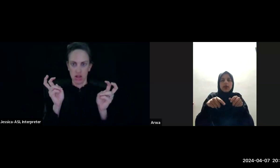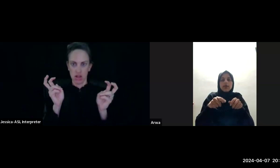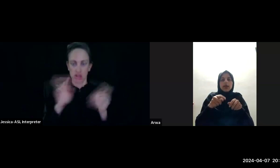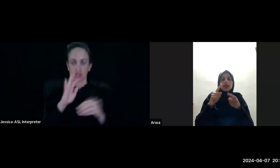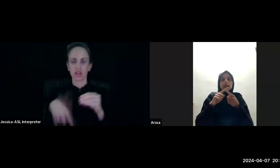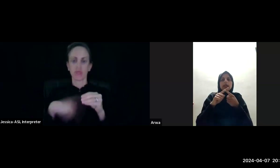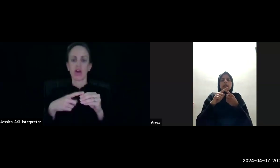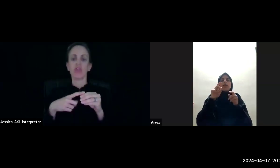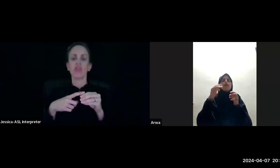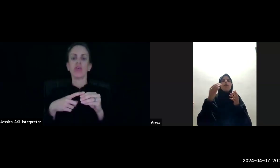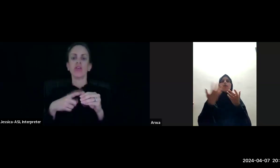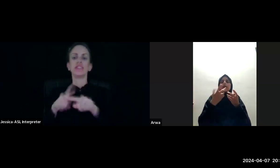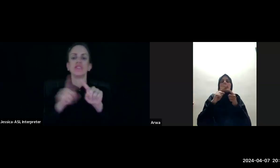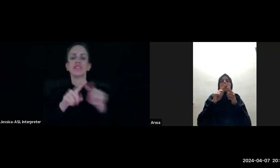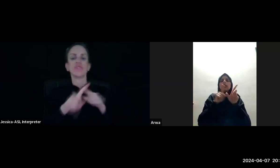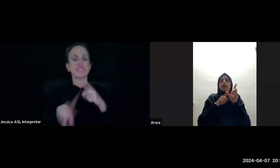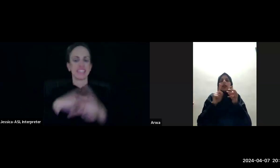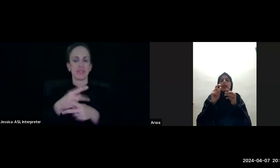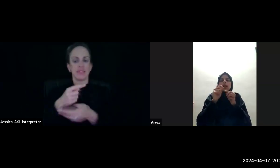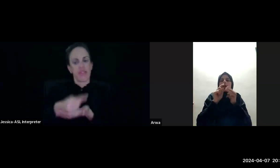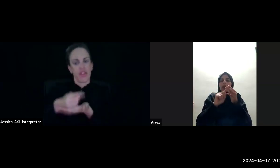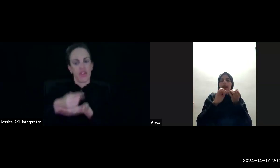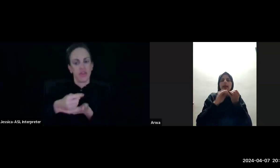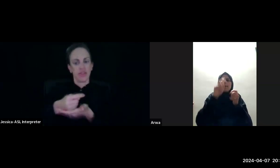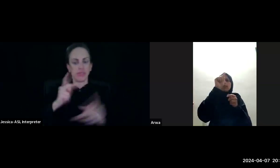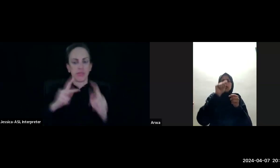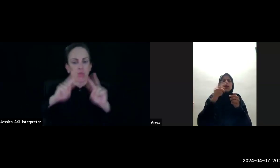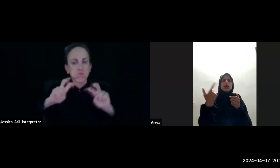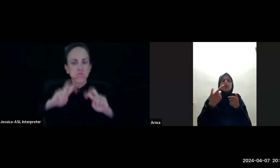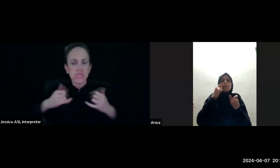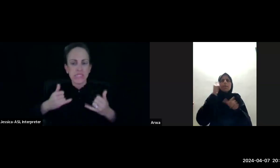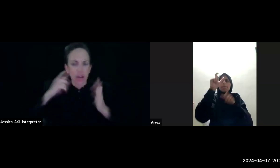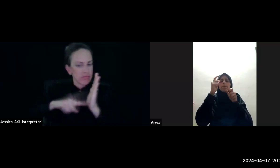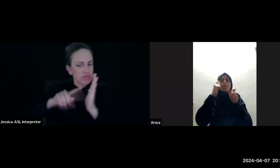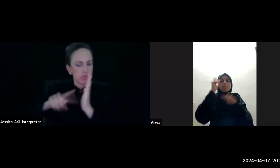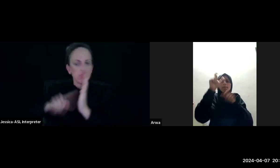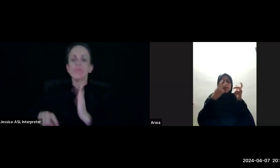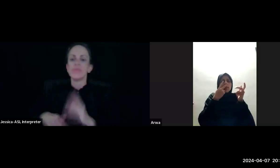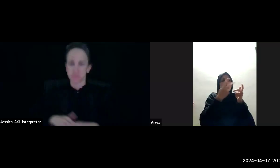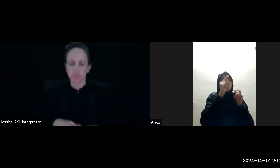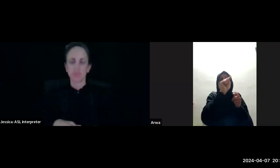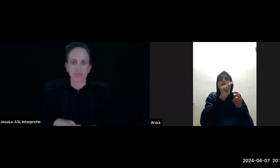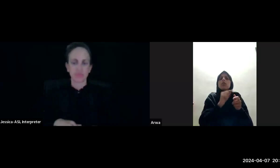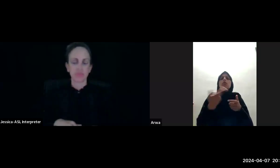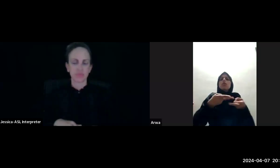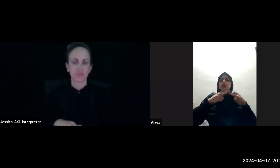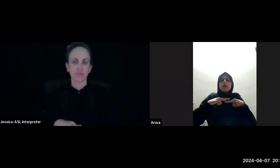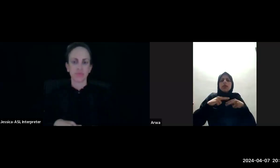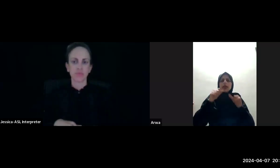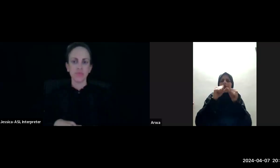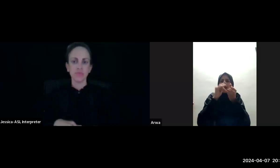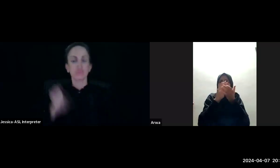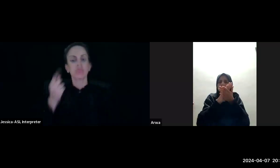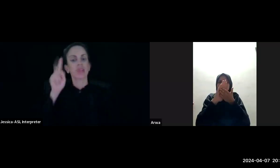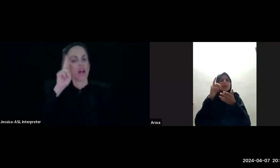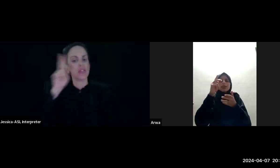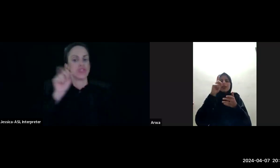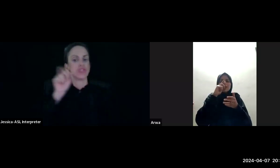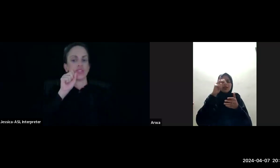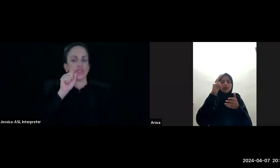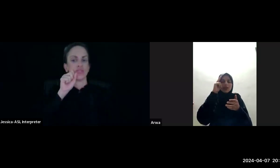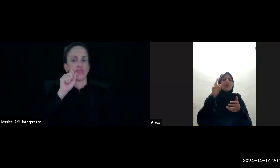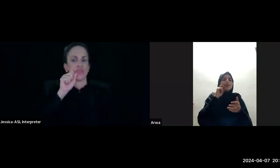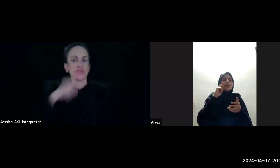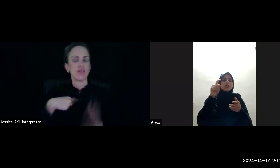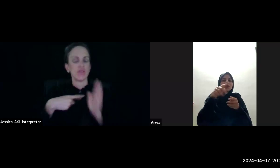that people are looking at okay. now Usher syndrome as I as I showed in one of the slide has about you